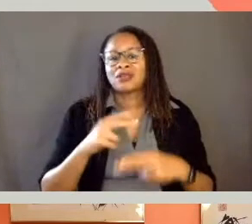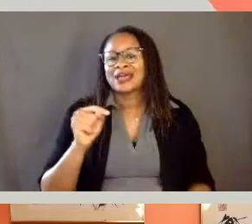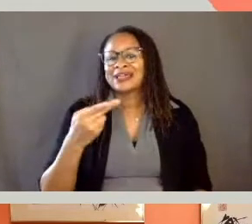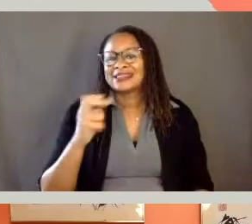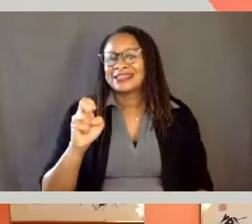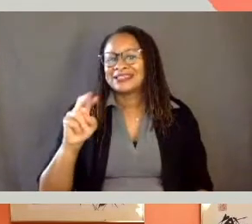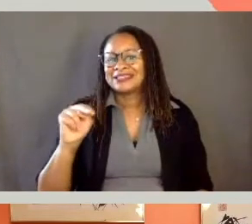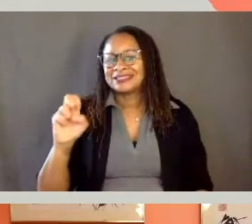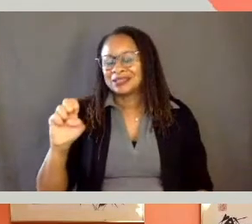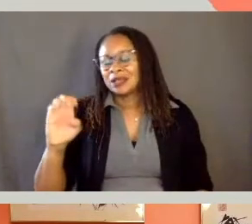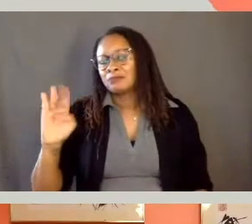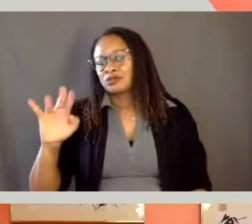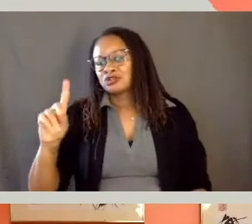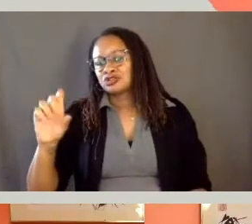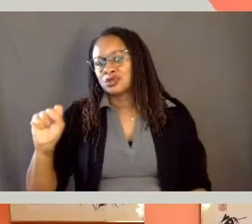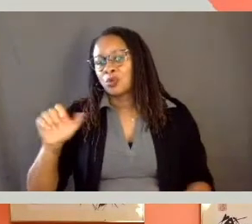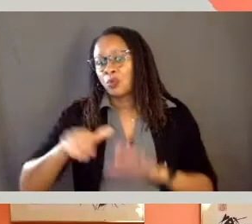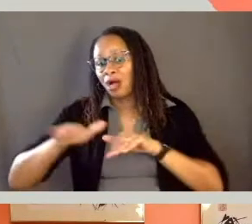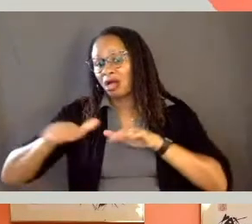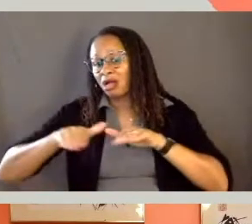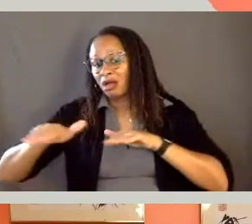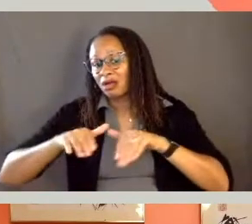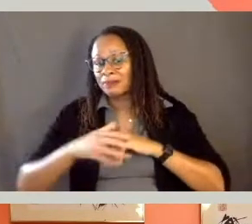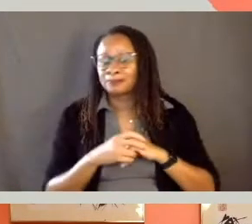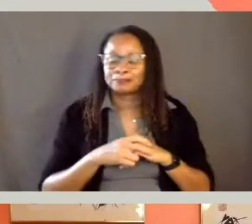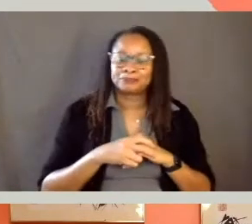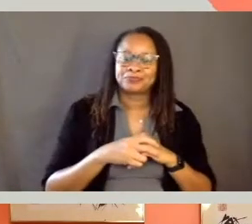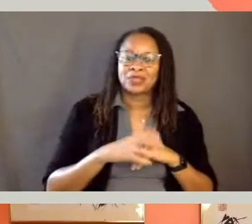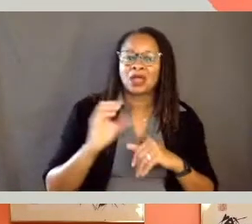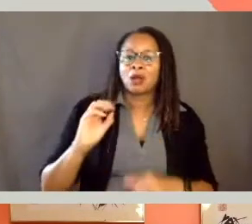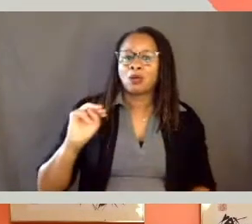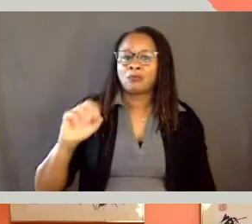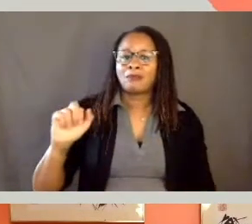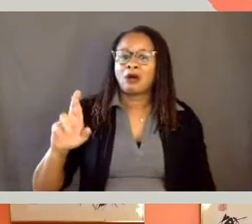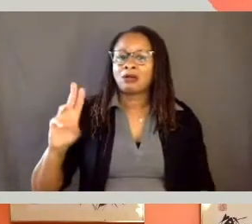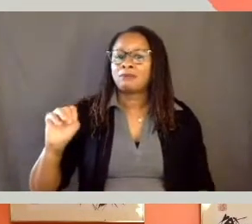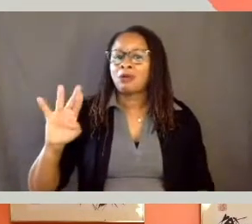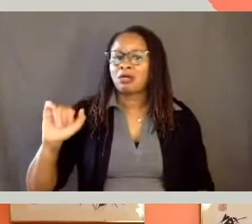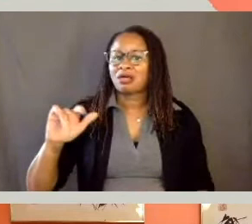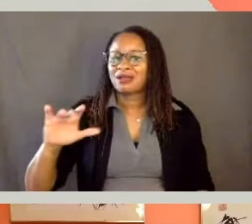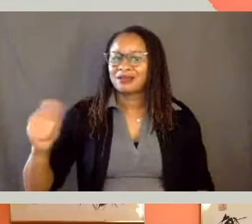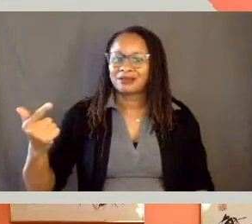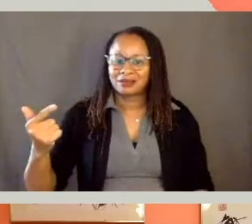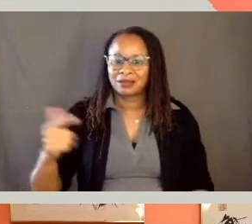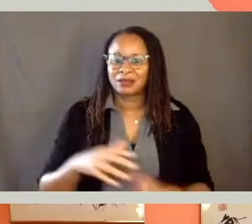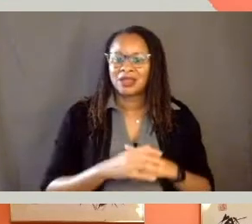and that's done by Omar Mullick, and I'm forgetting the co-directors name.